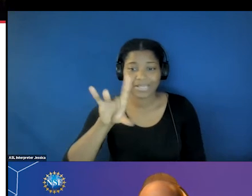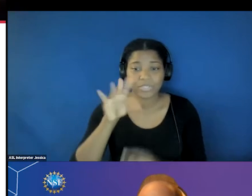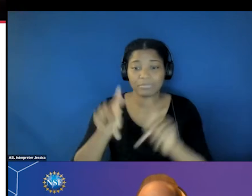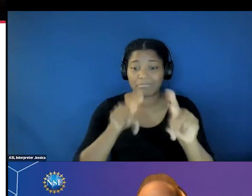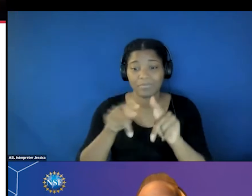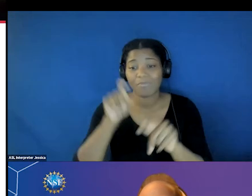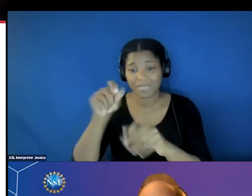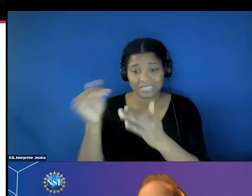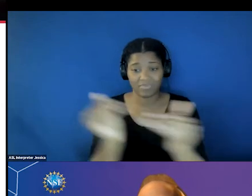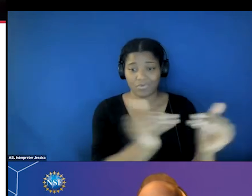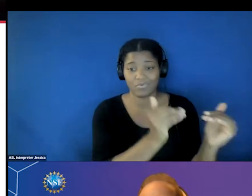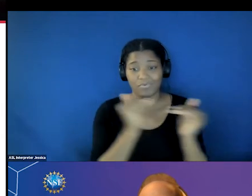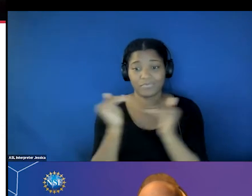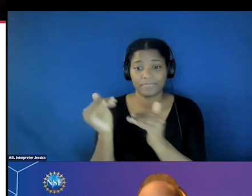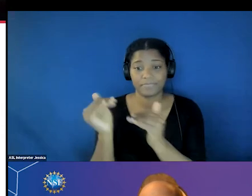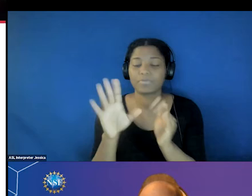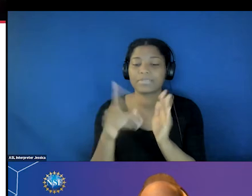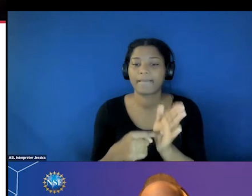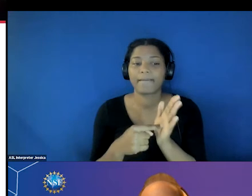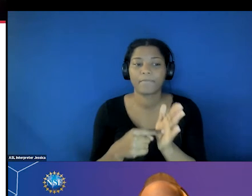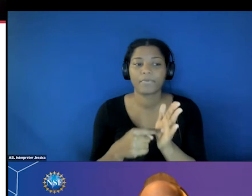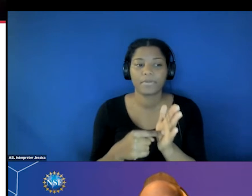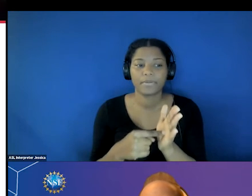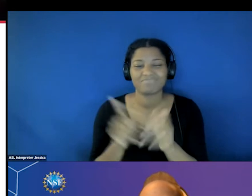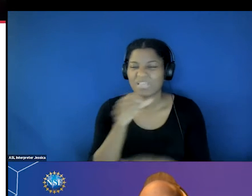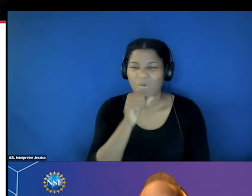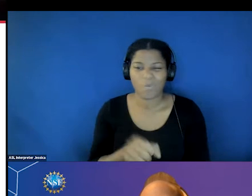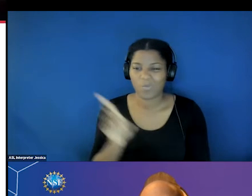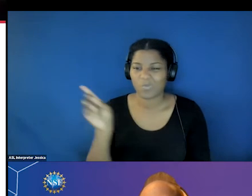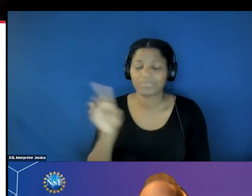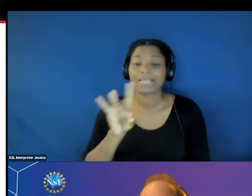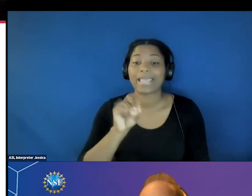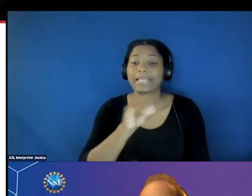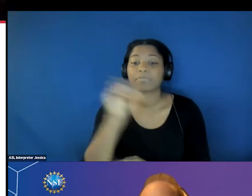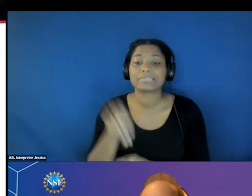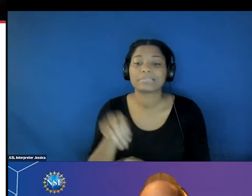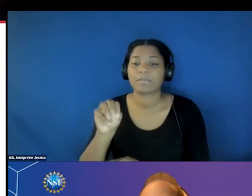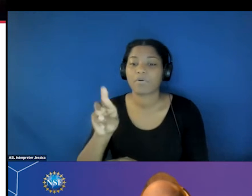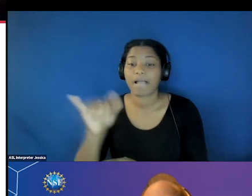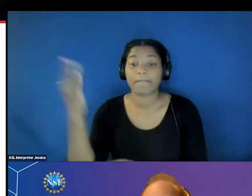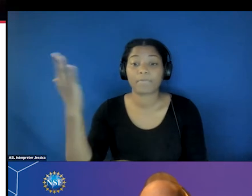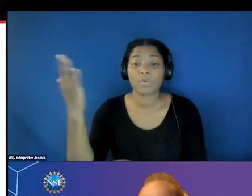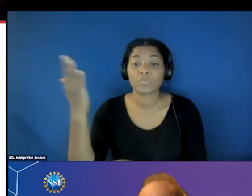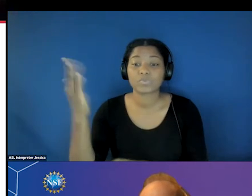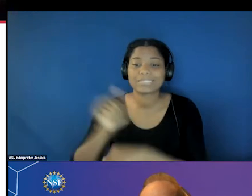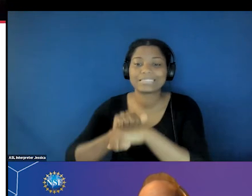So, here's an example, it's a little bit dated, but 80% or MRI proposals are submitted typically